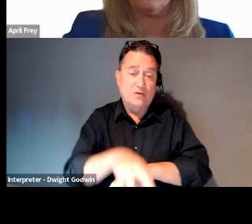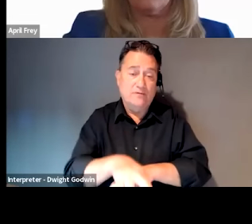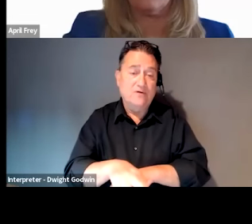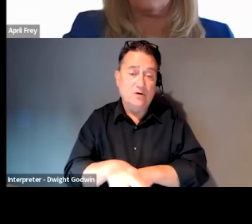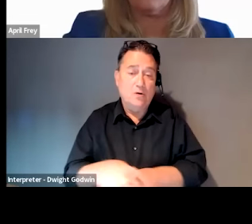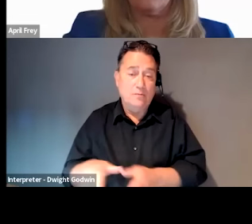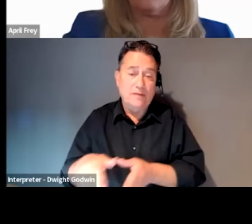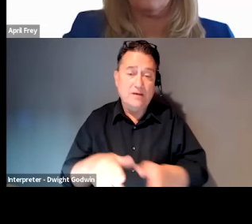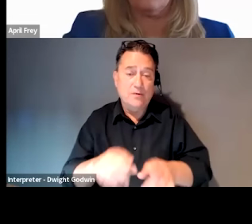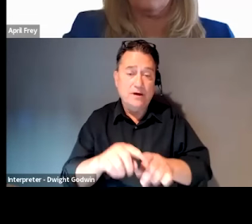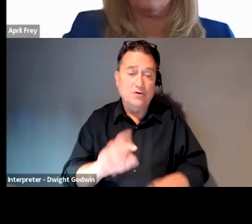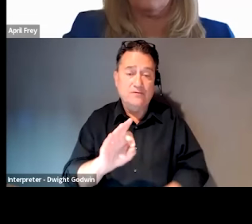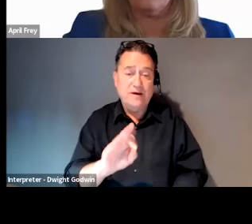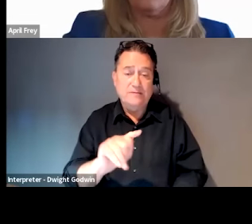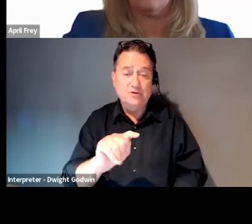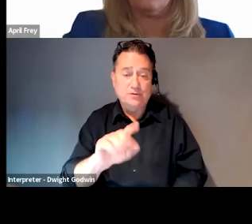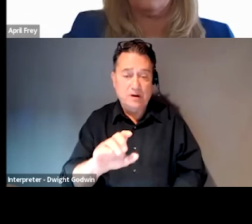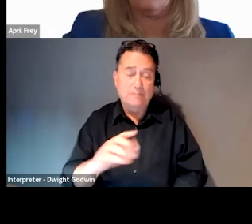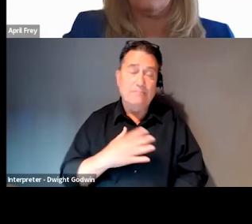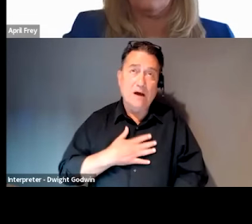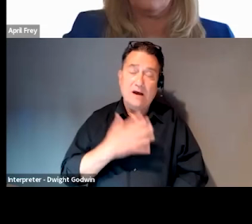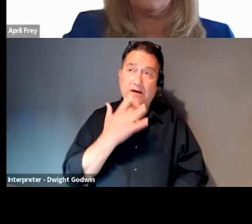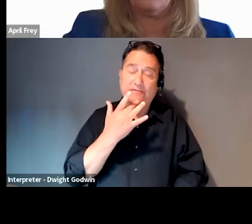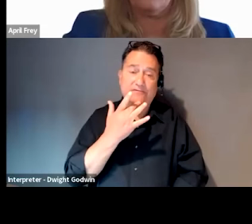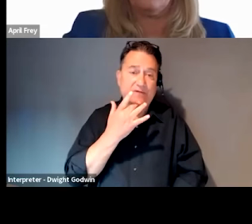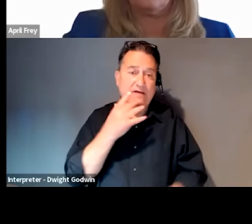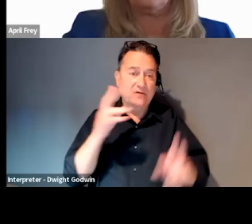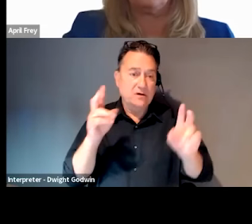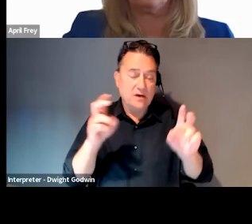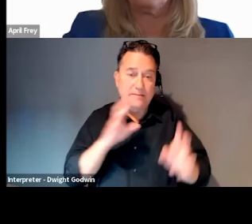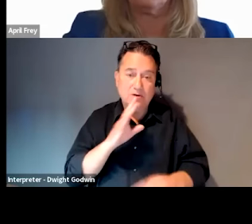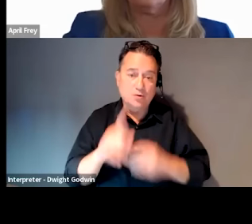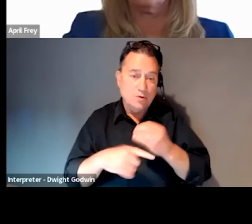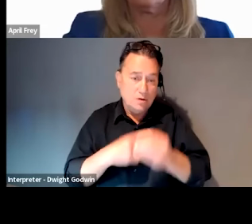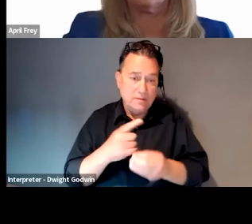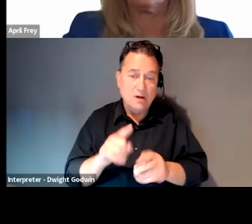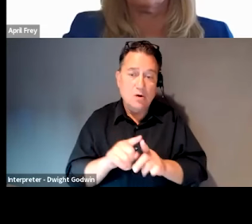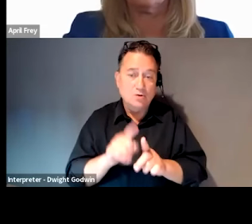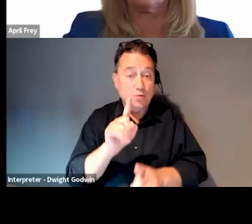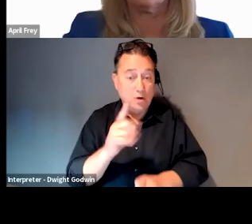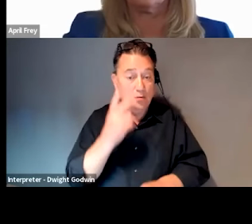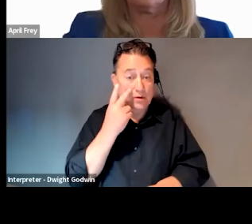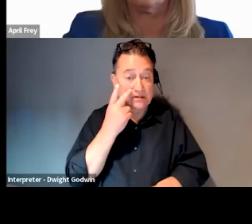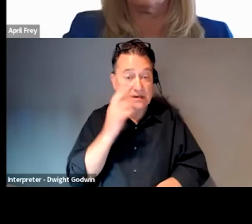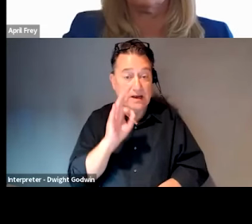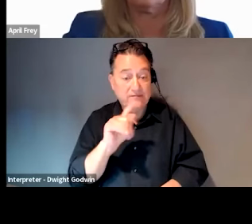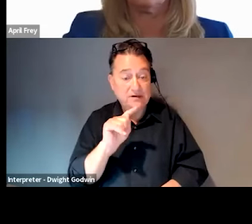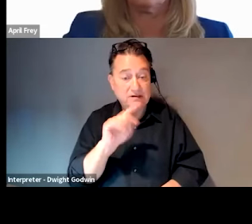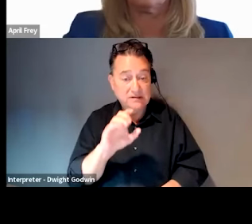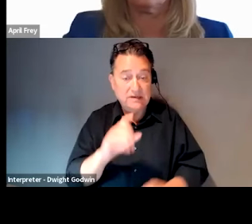This is personally one of my favorite topics to discuss and also one that we see FTC struggle with the most.